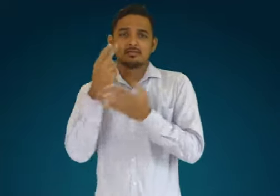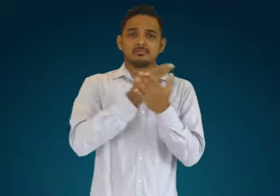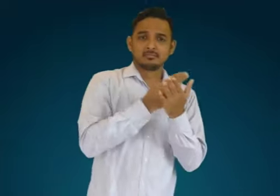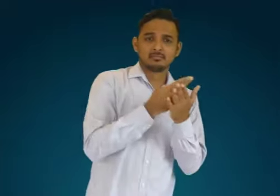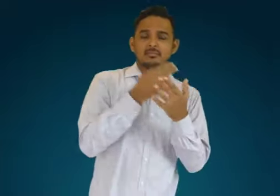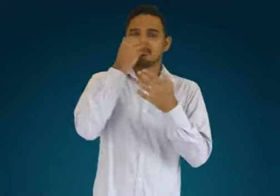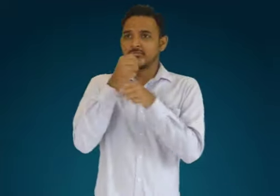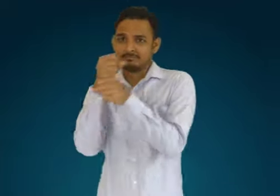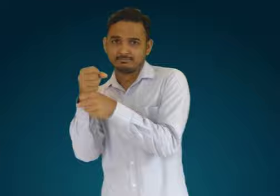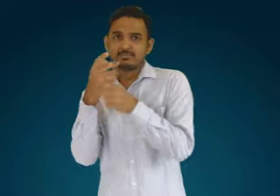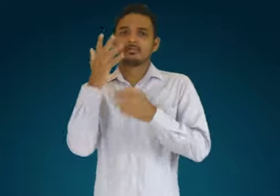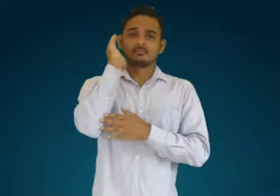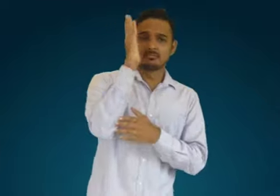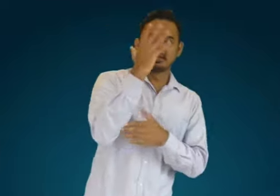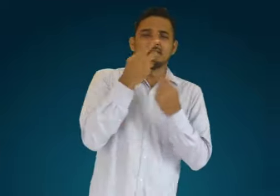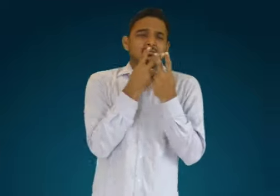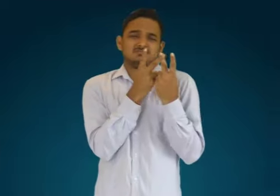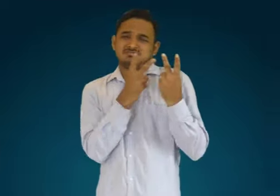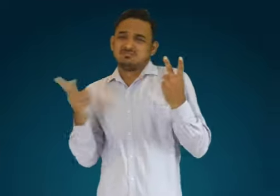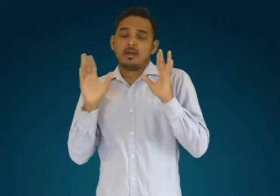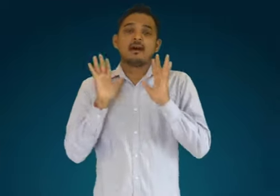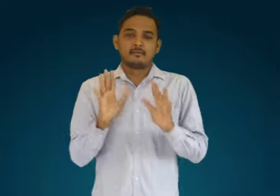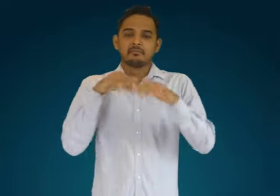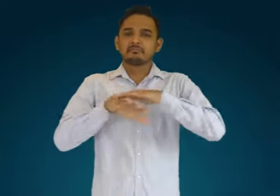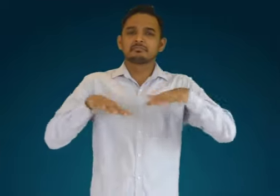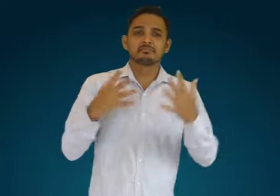how do children utilize their evenings and weekends